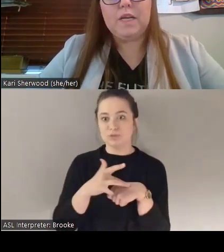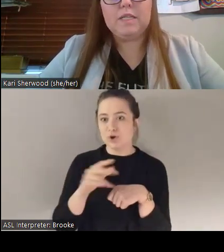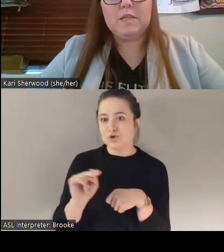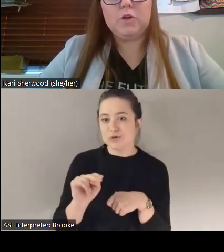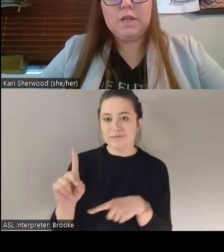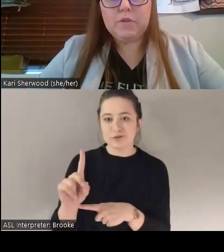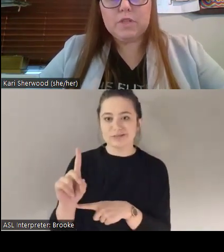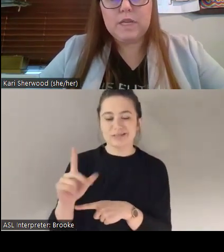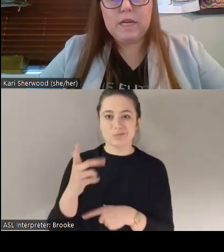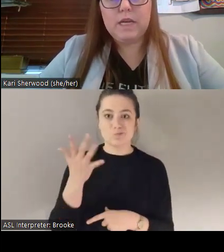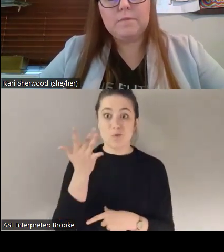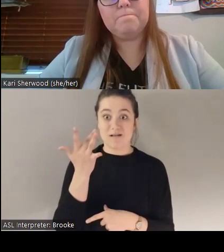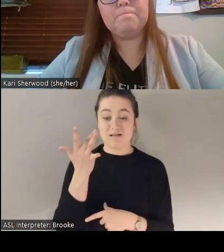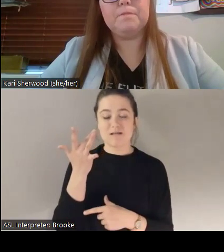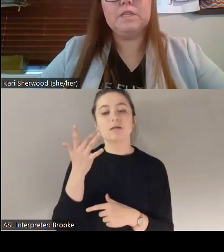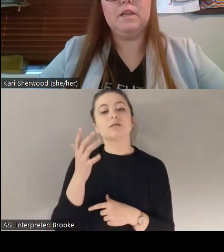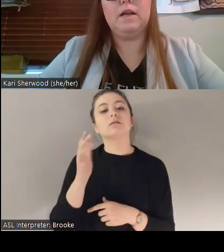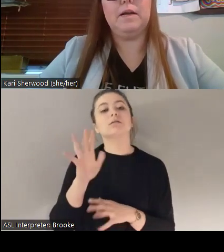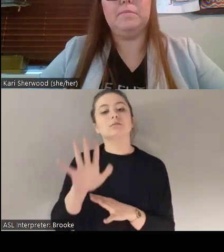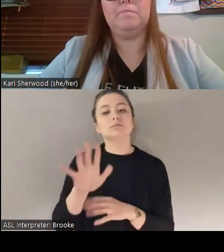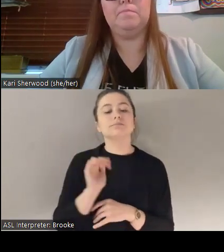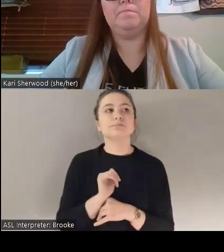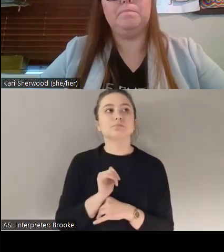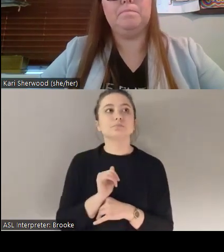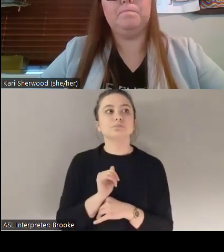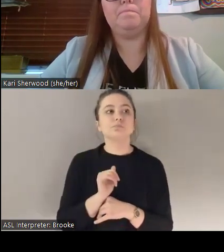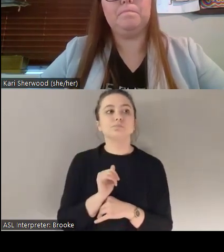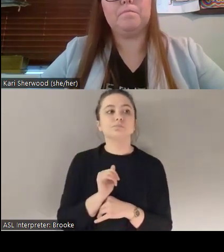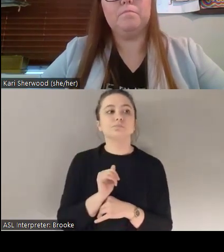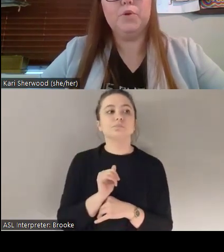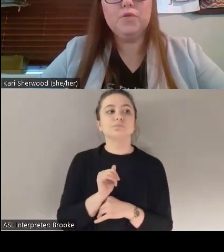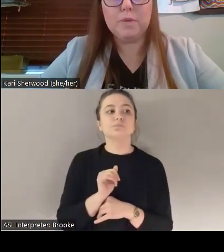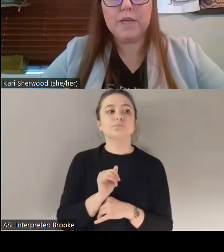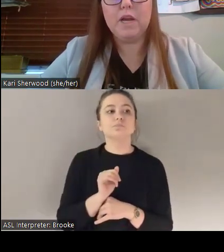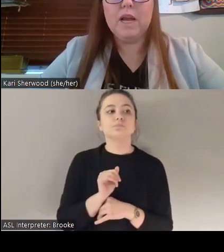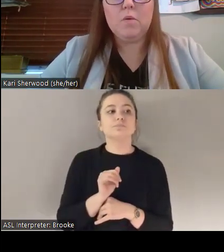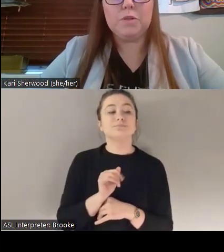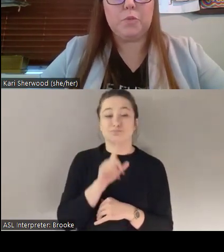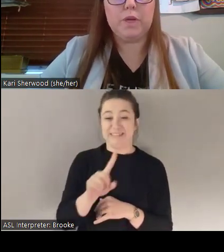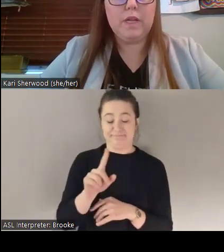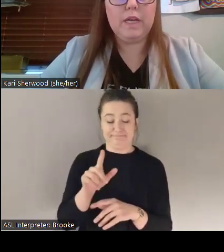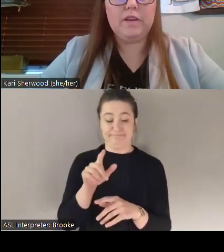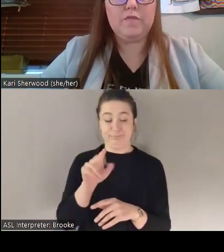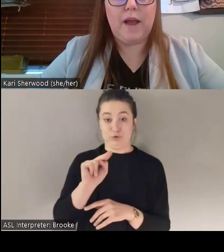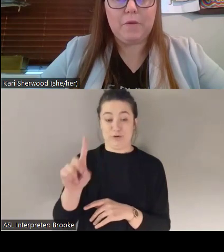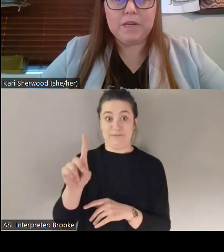because the neurodiversity movement was really founded